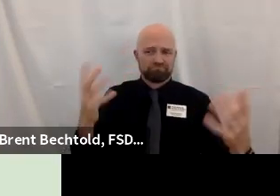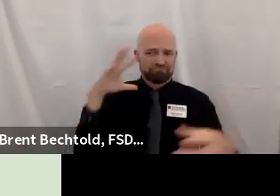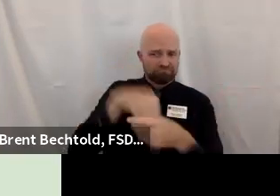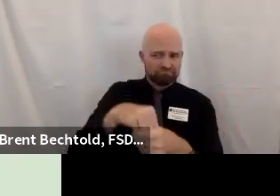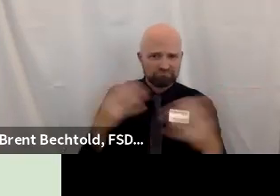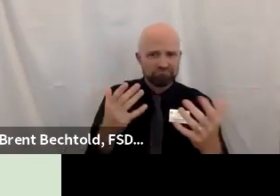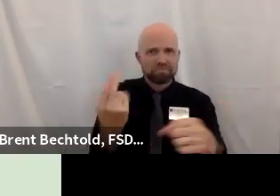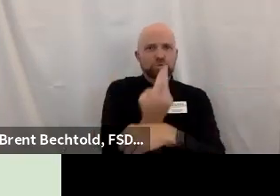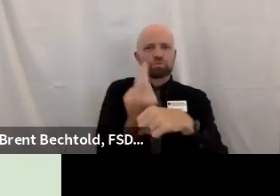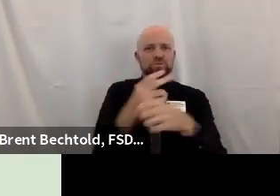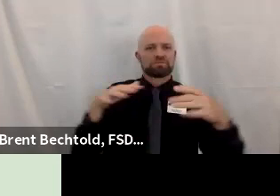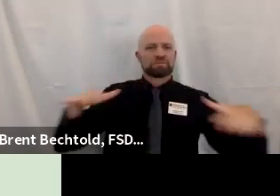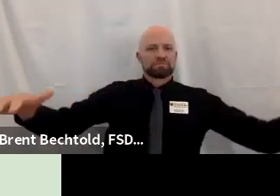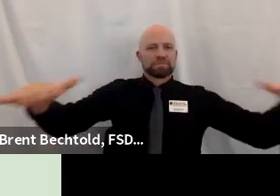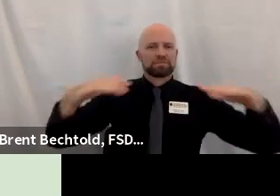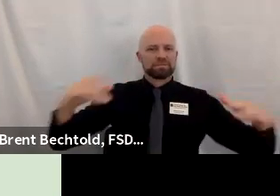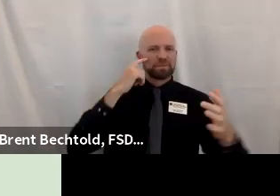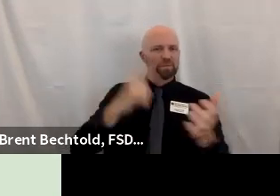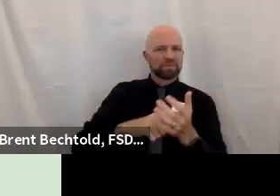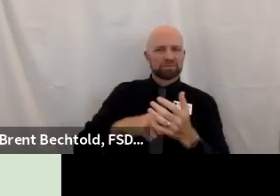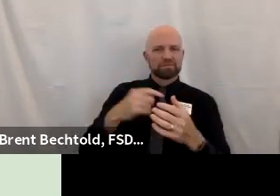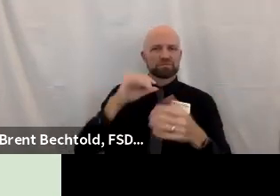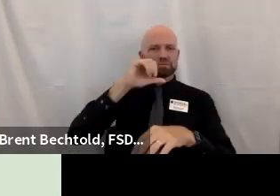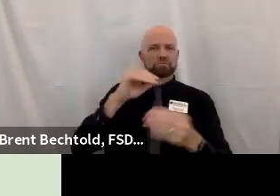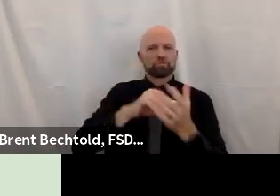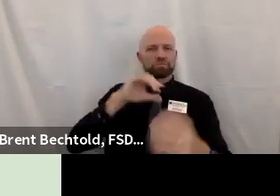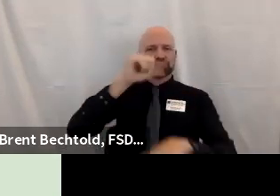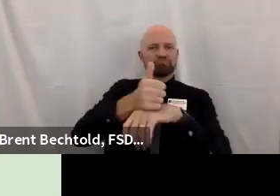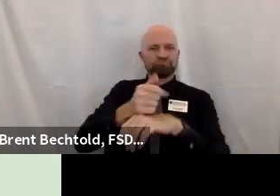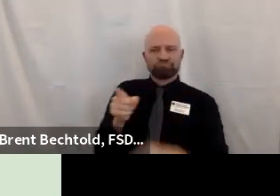And then visual grammar includes the visual space,